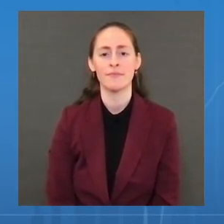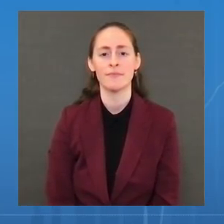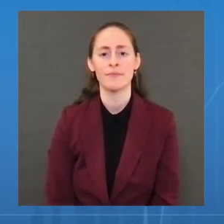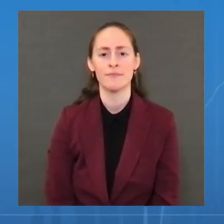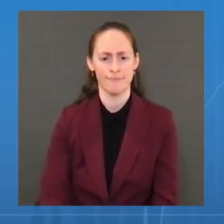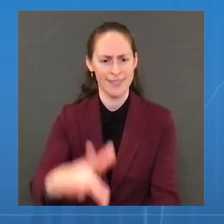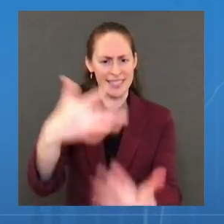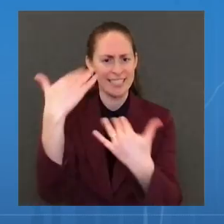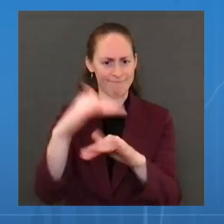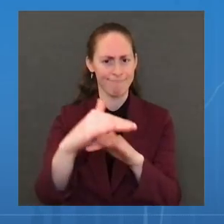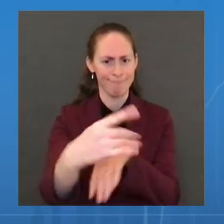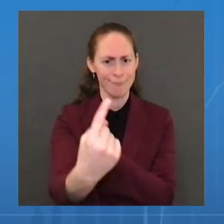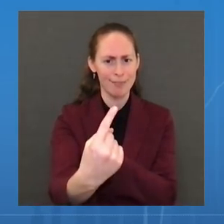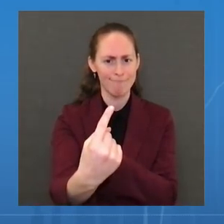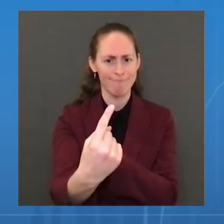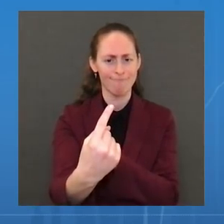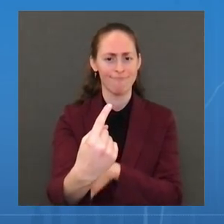First, let's go to Meg Tirrell at CNBC.